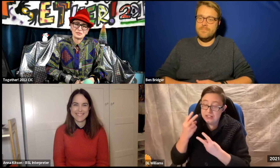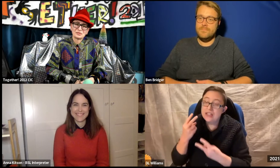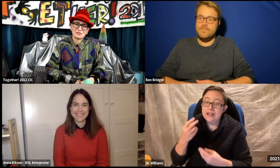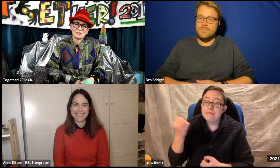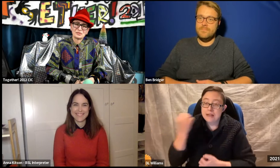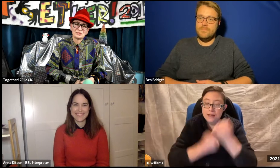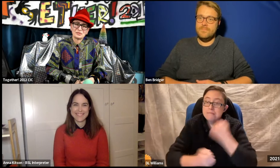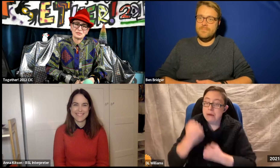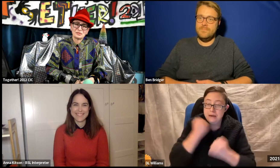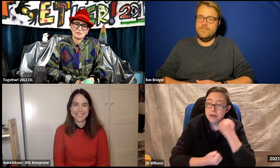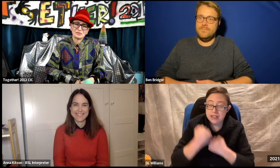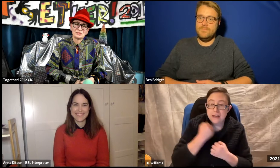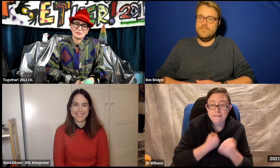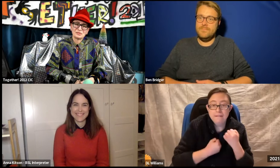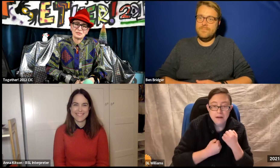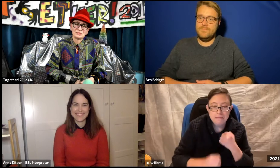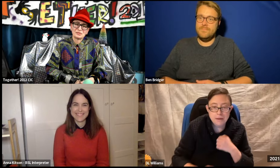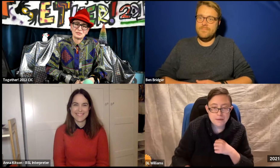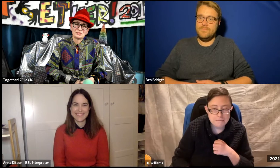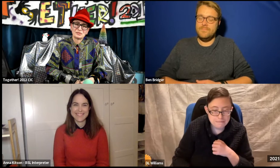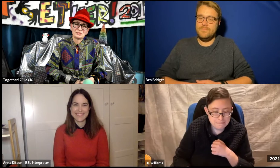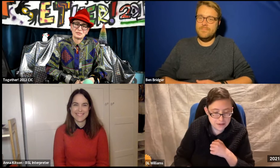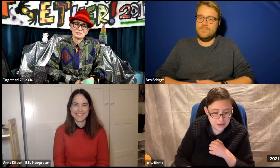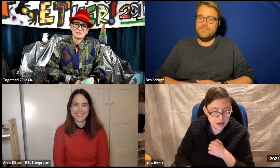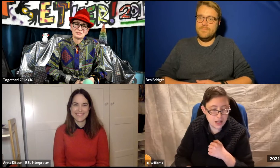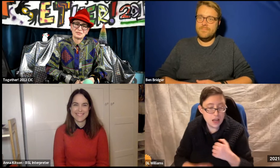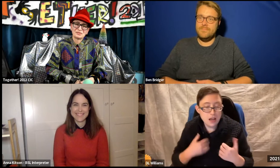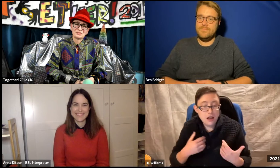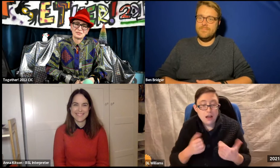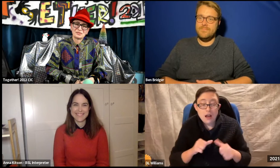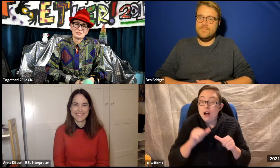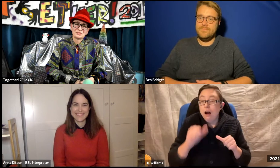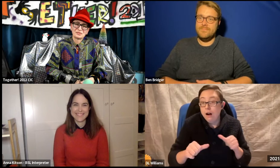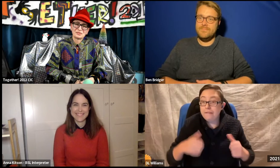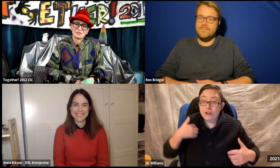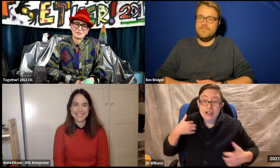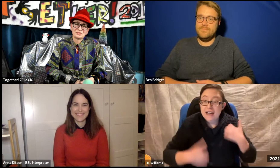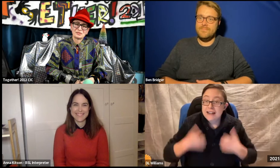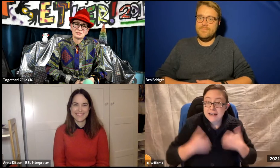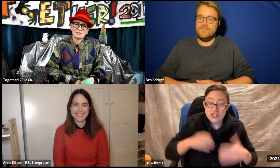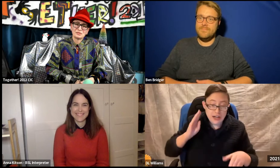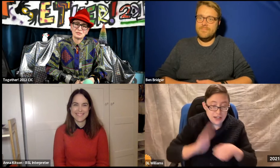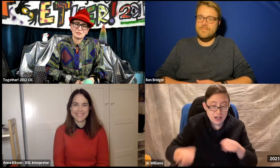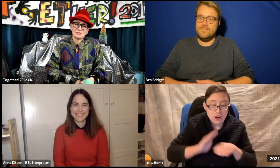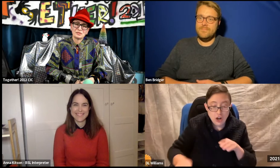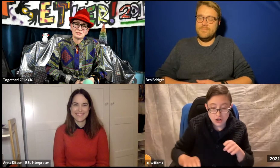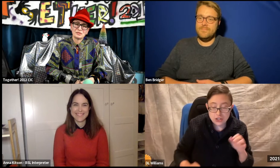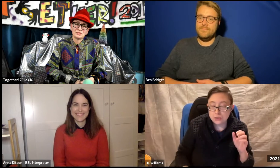seen me beat myself up. After an energetic rehearsal,